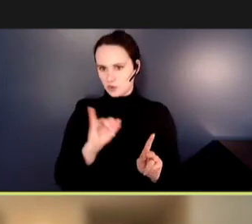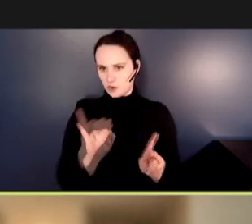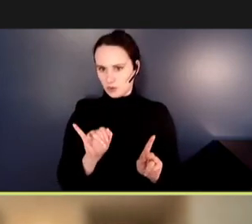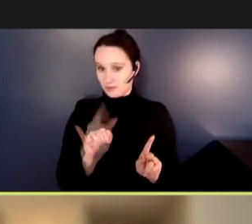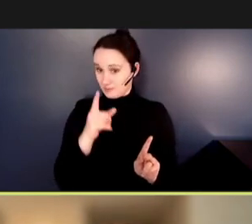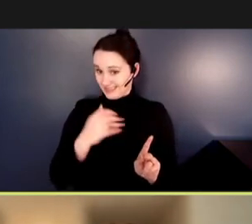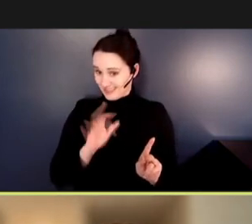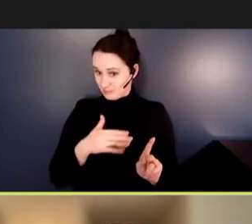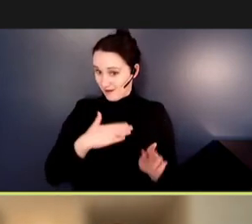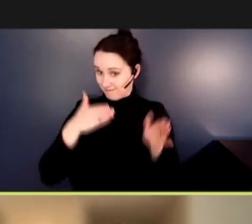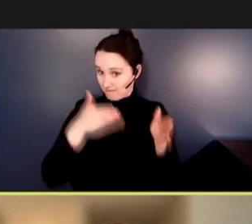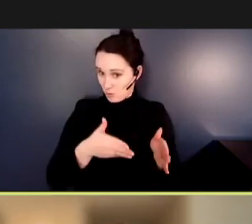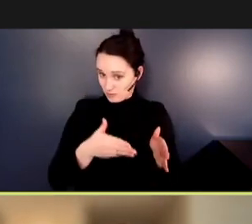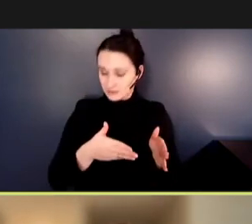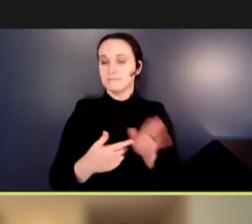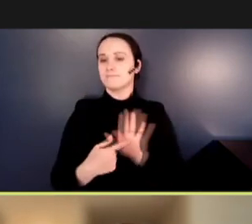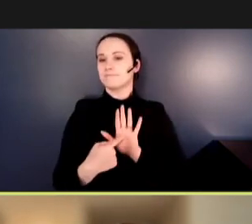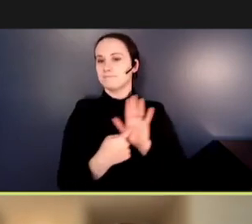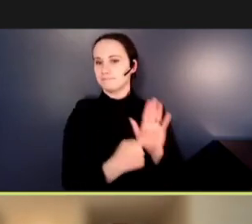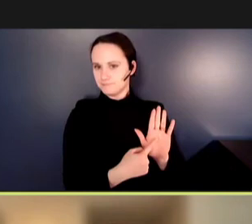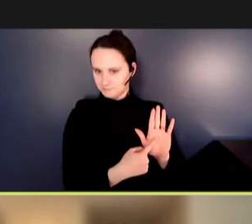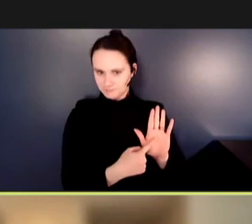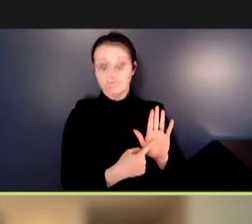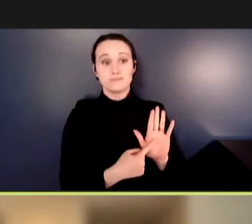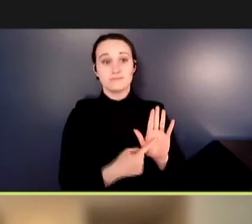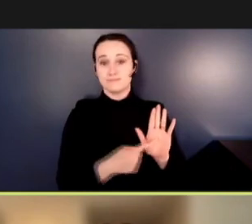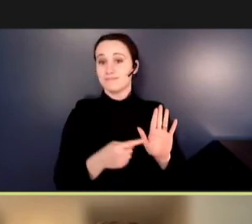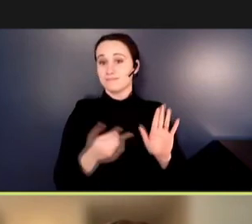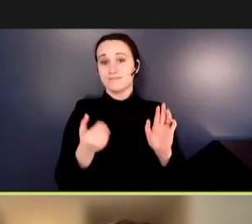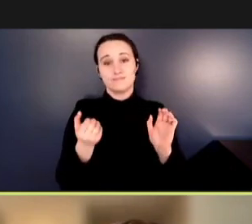they pointed out quite a bit quite a number of disparities in different subgroups,